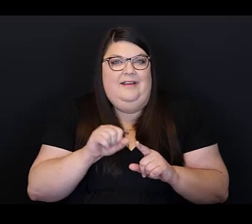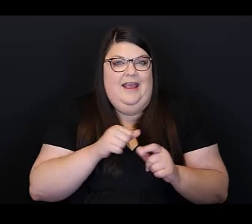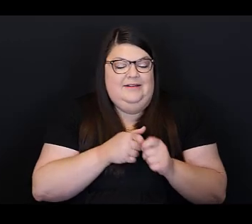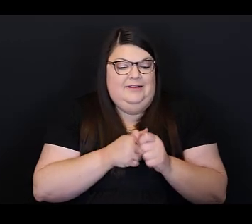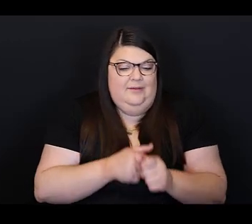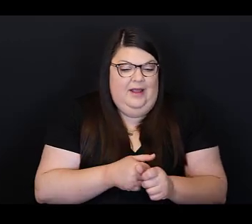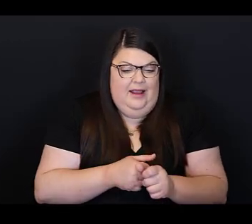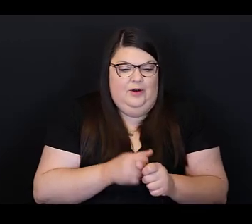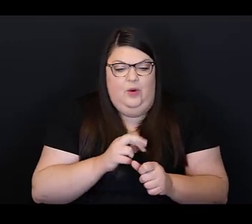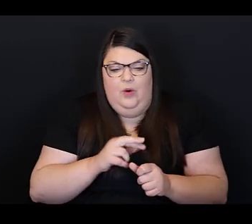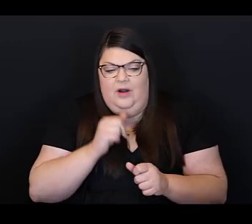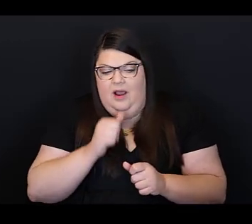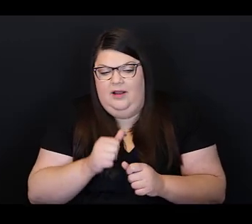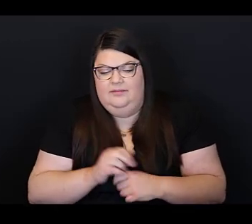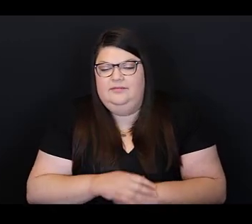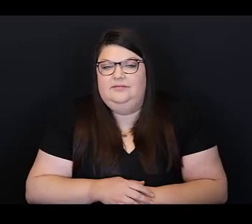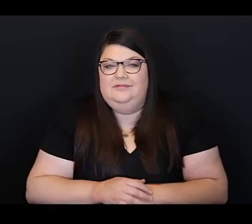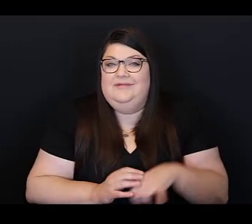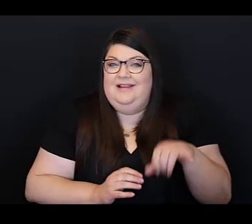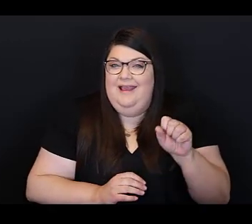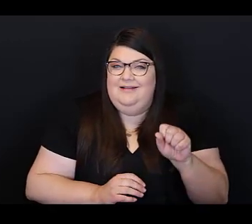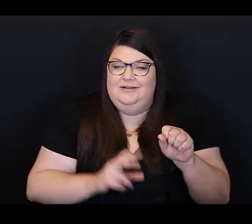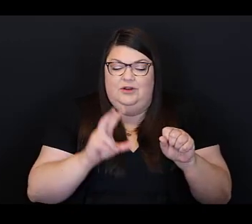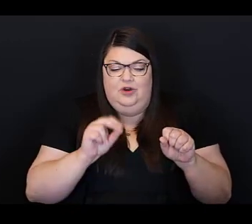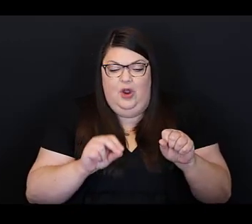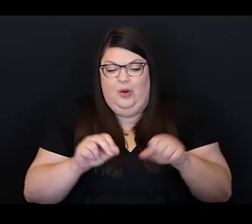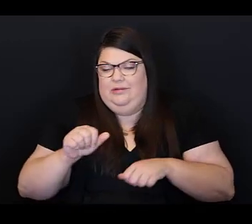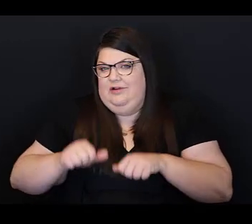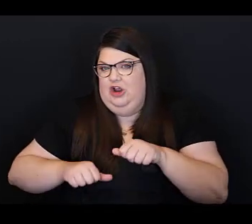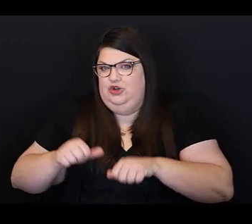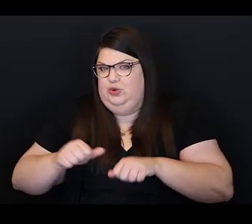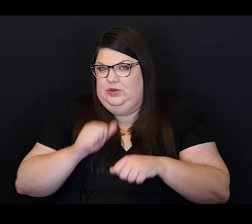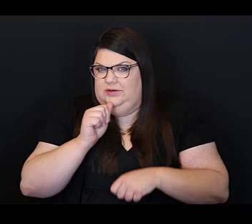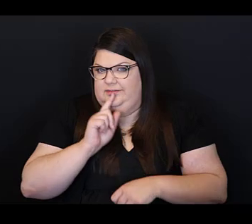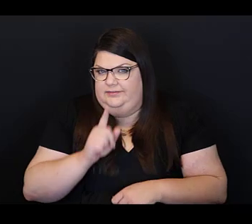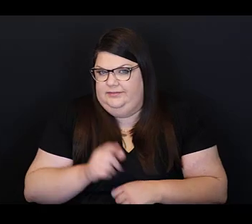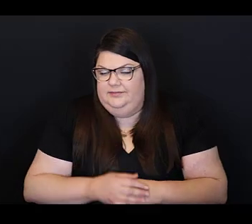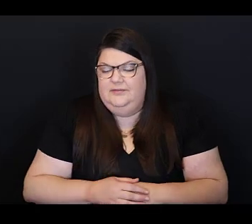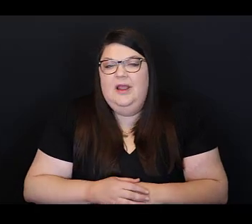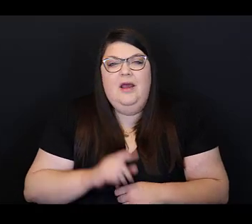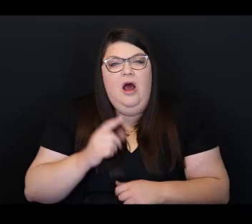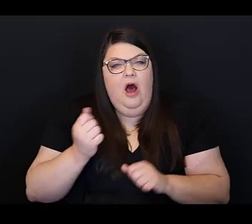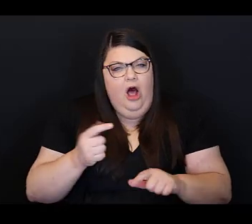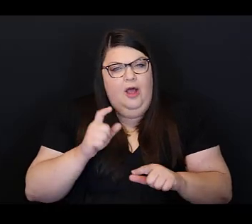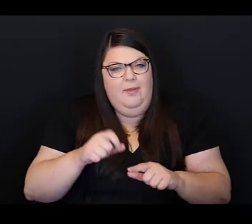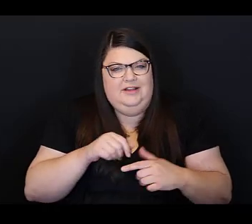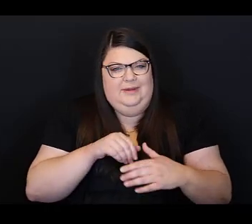indicate yes, no, or I'm not sure. All materials must be accessible prior to submission to the